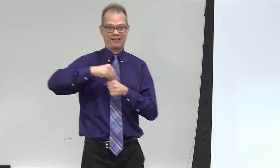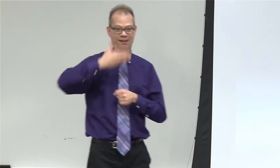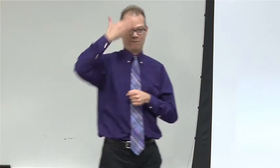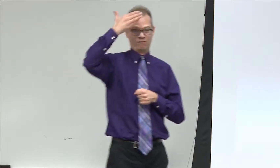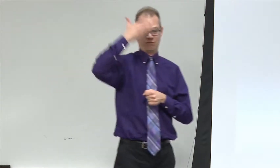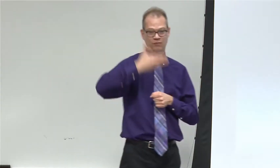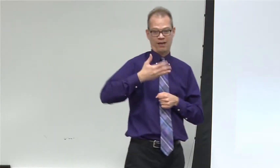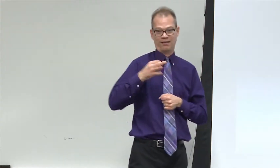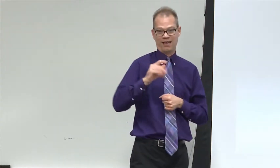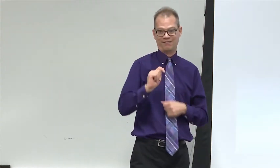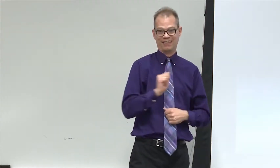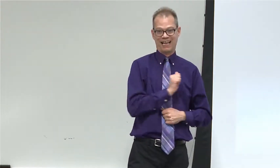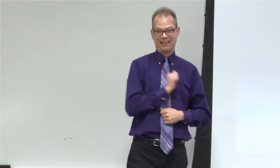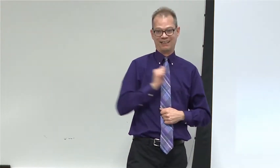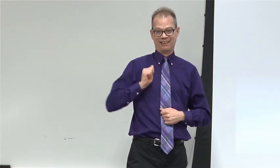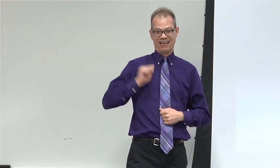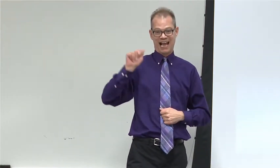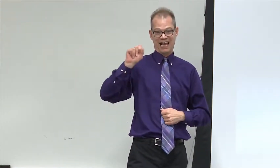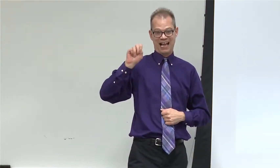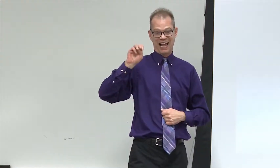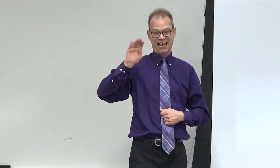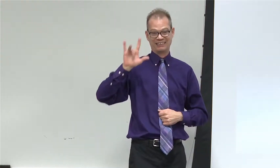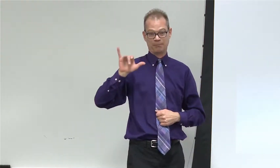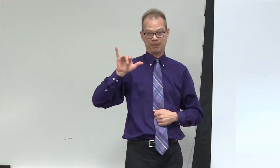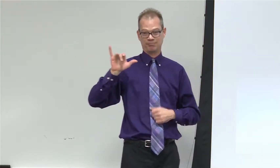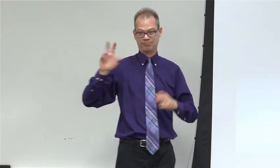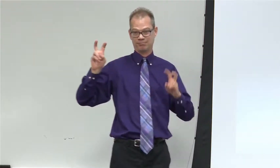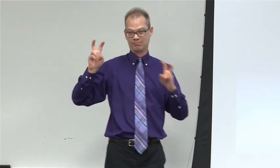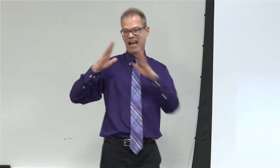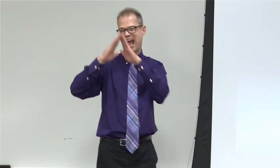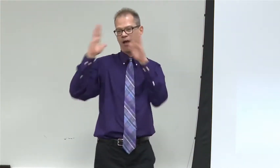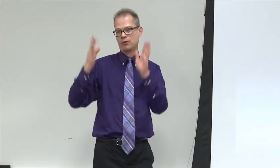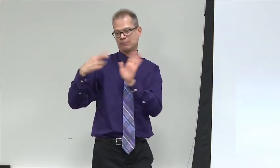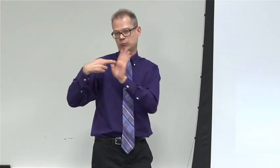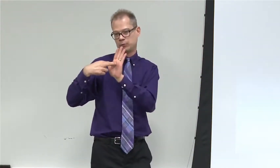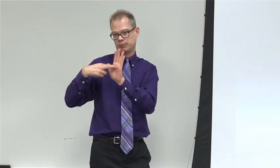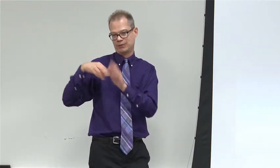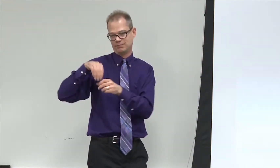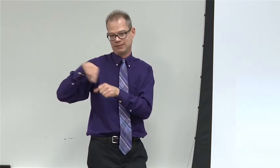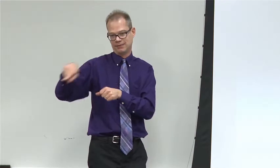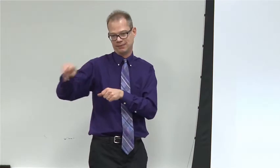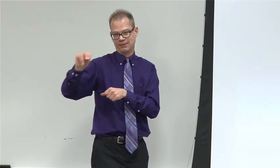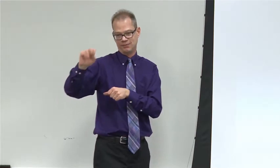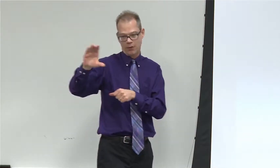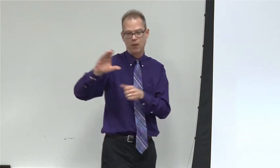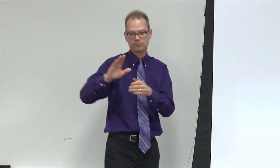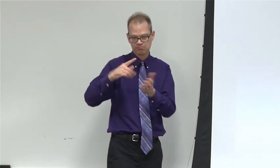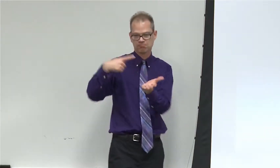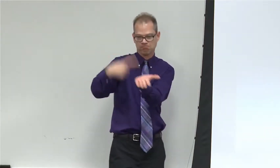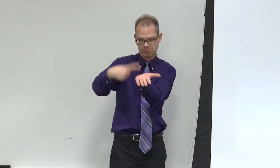and I spoke in front of the Assembly, the House of Representatives in North Carolina,